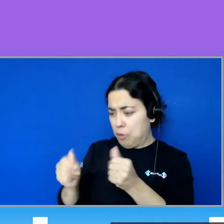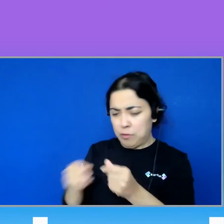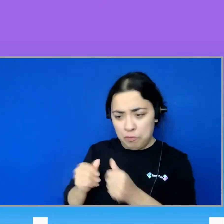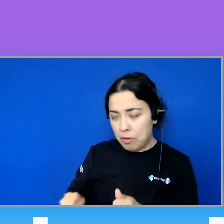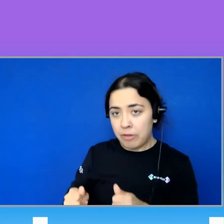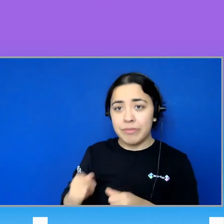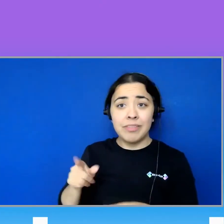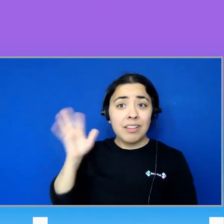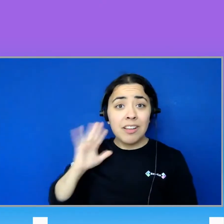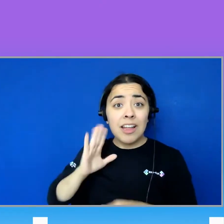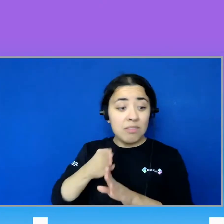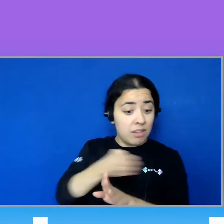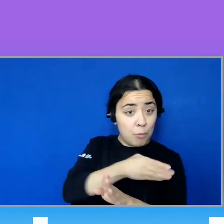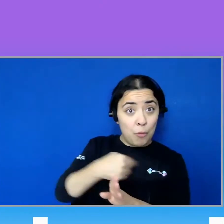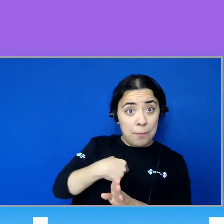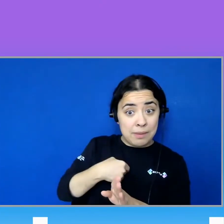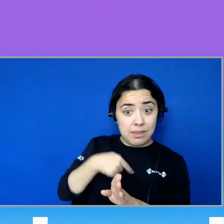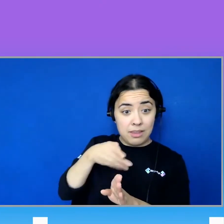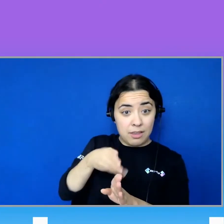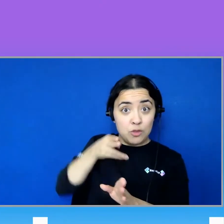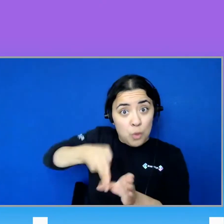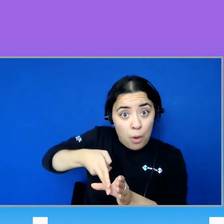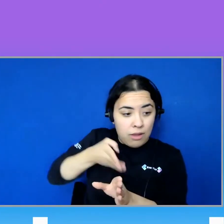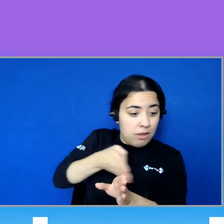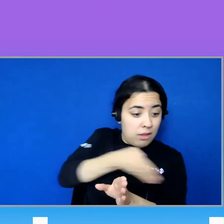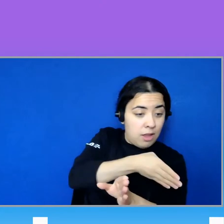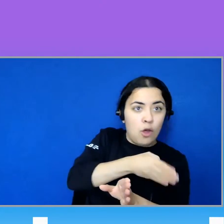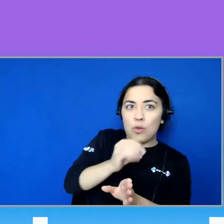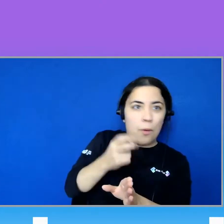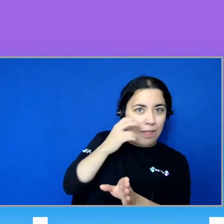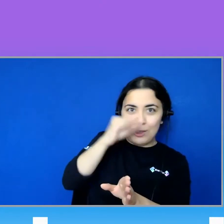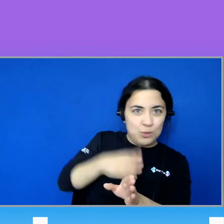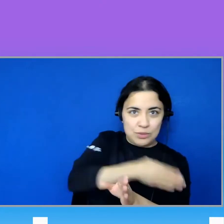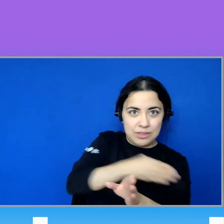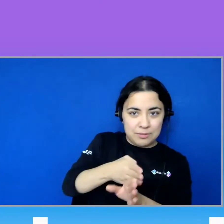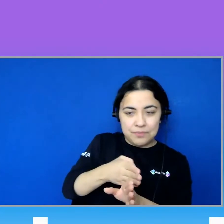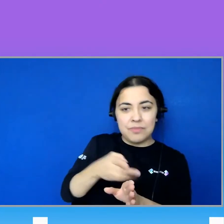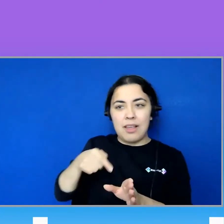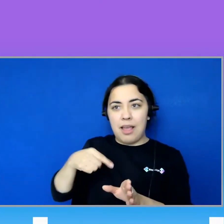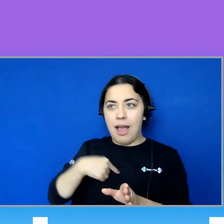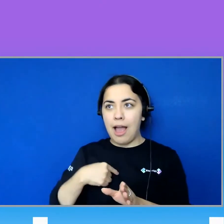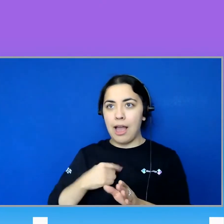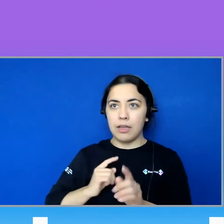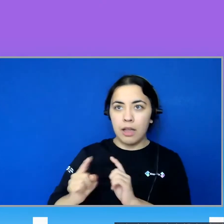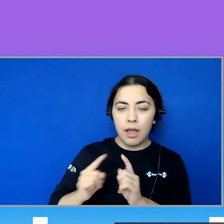had never had a blind student before. They got me talking